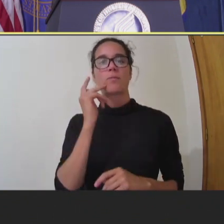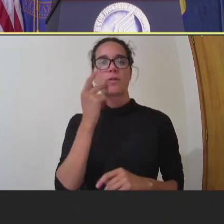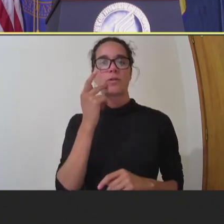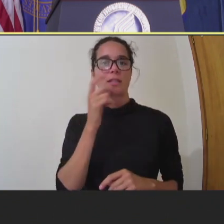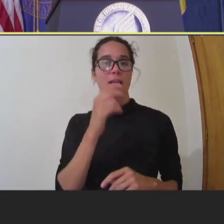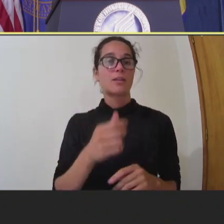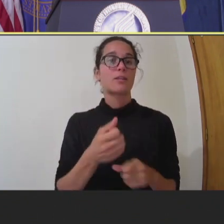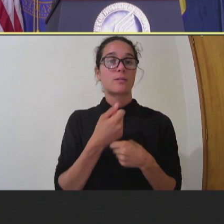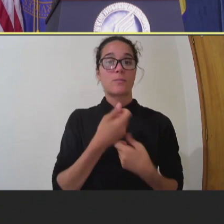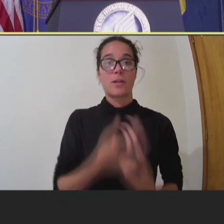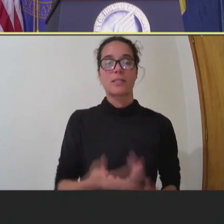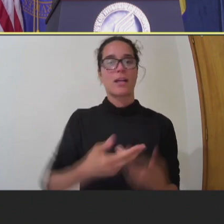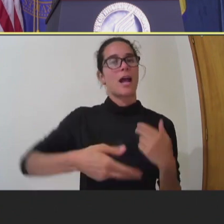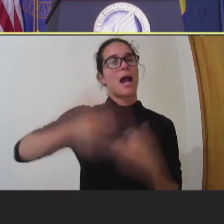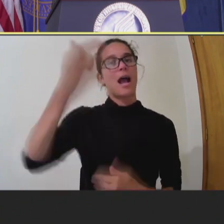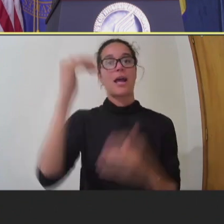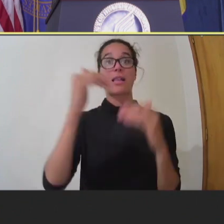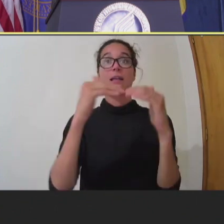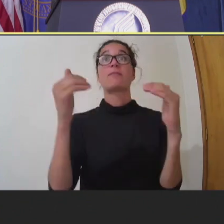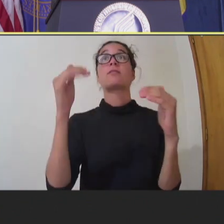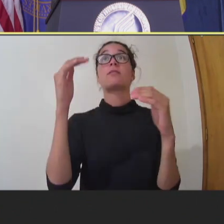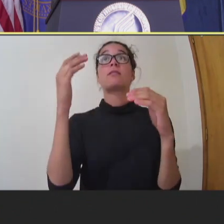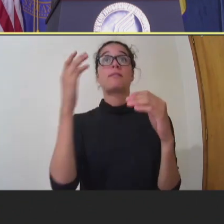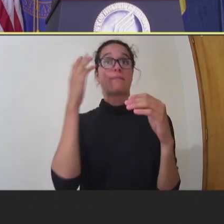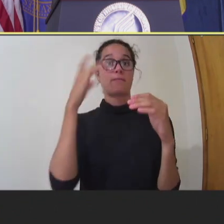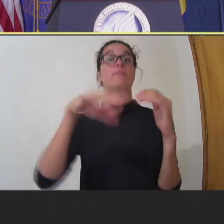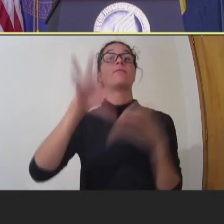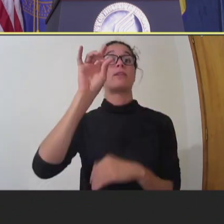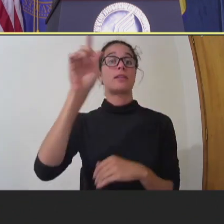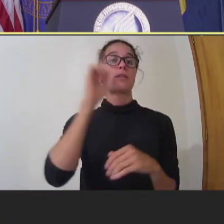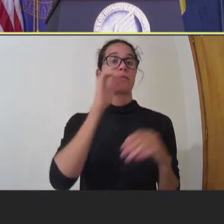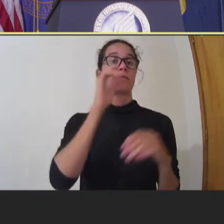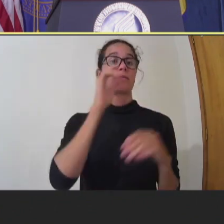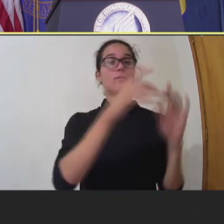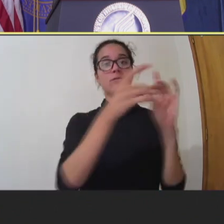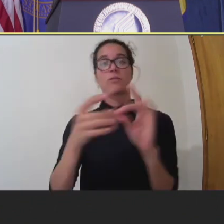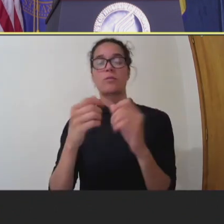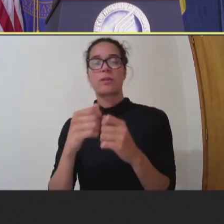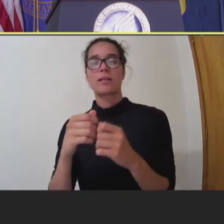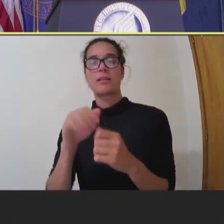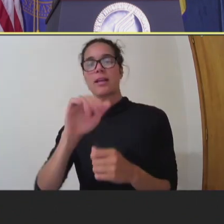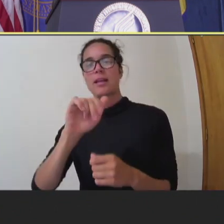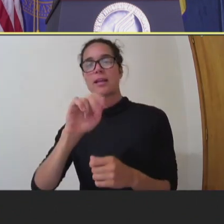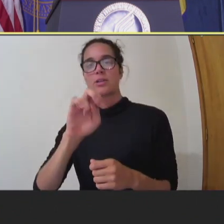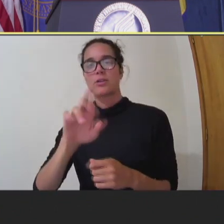associated with cancer stem cells. We formulated a five-antigen DNA vaccine called STEMVAC. When